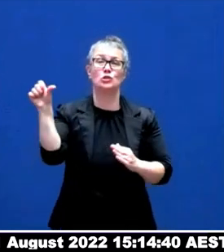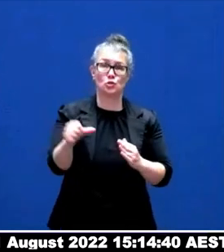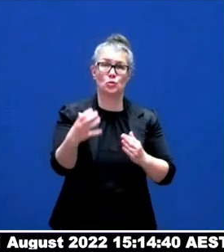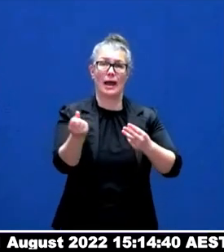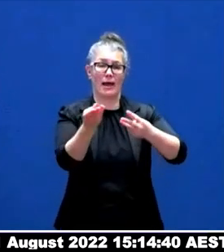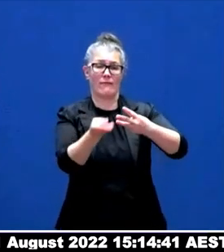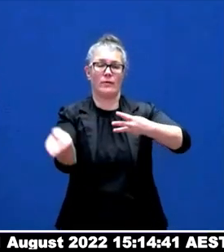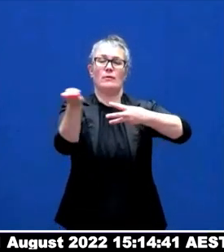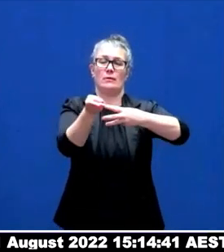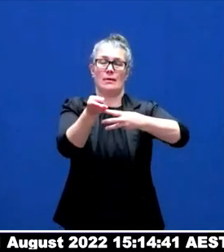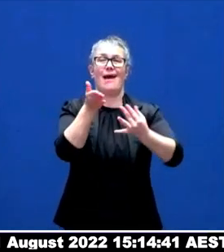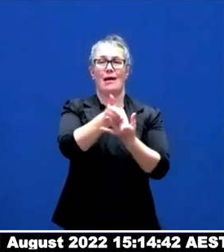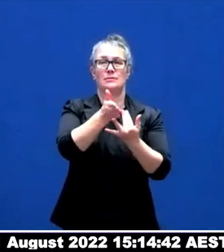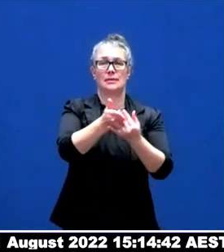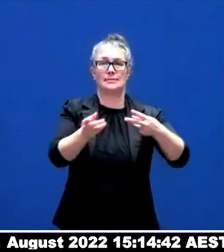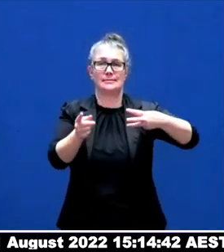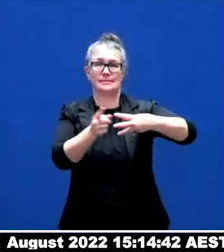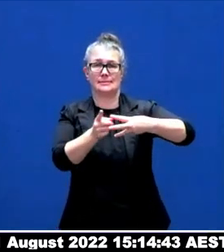coordinator rather than just a general support coordinator.